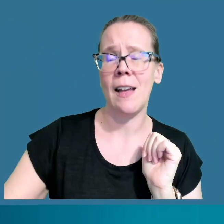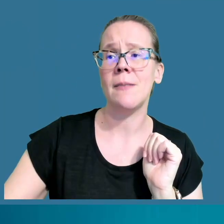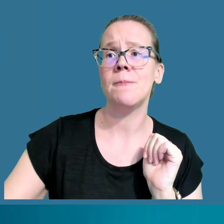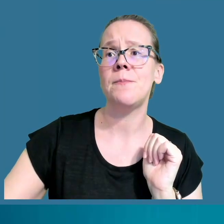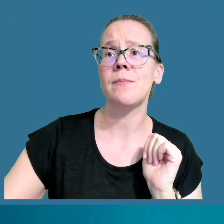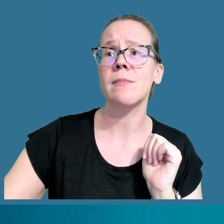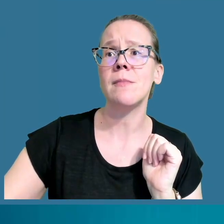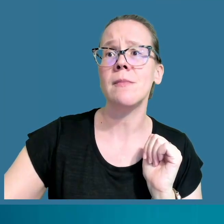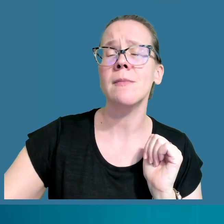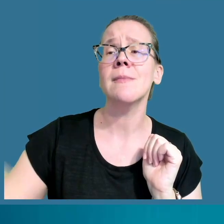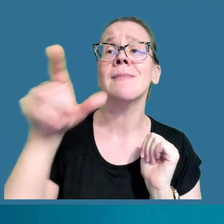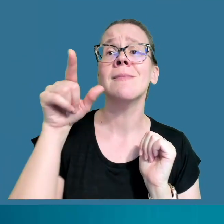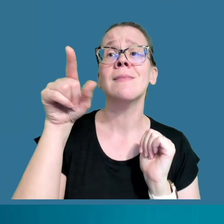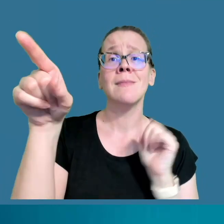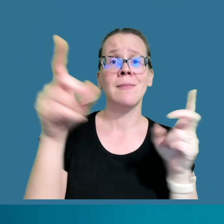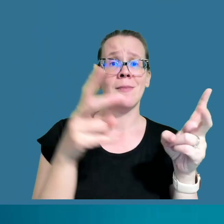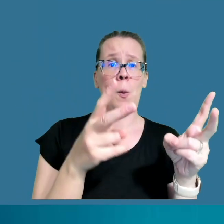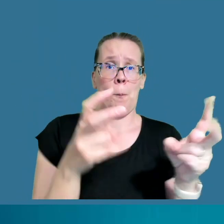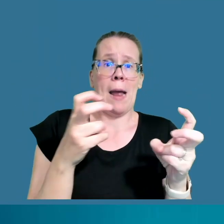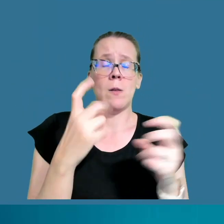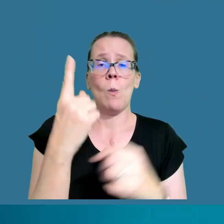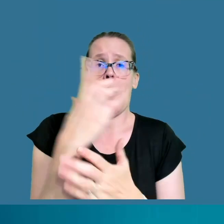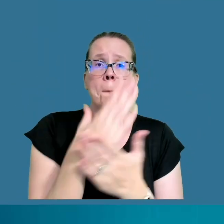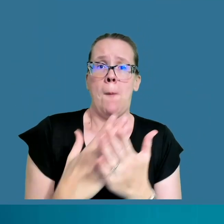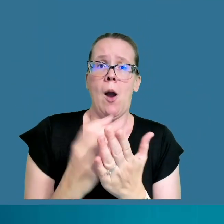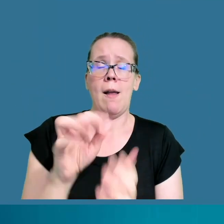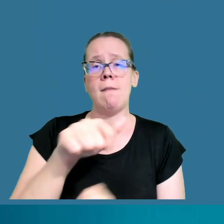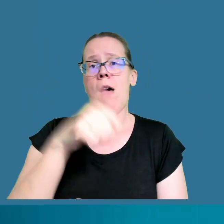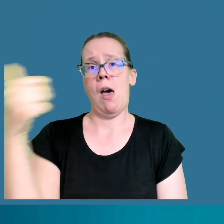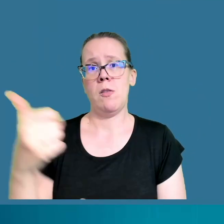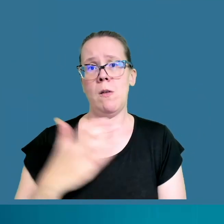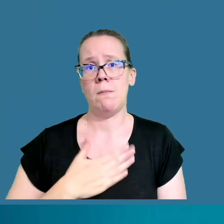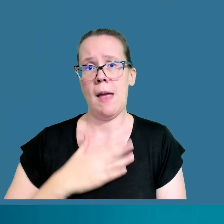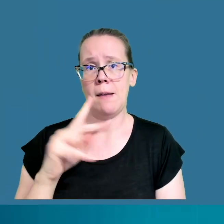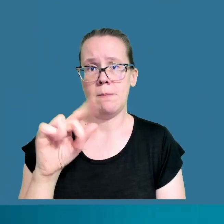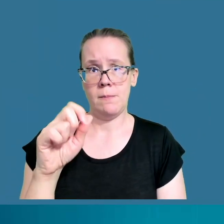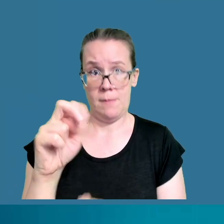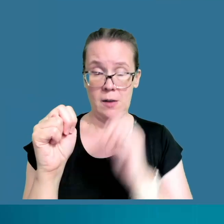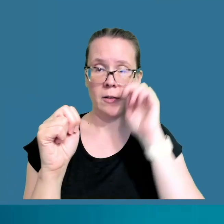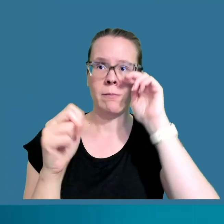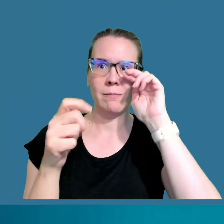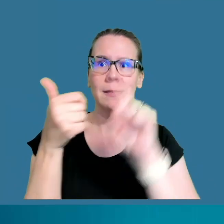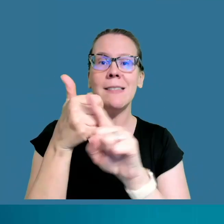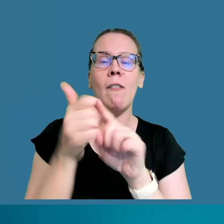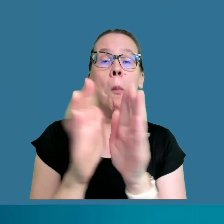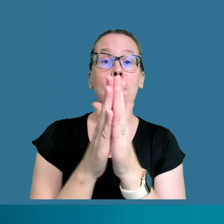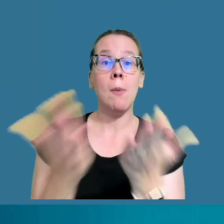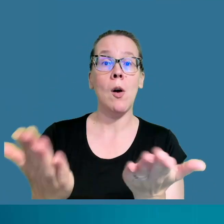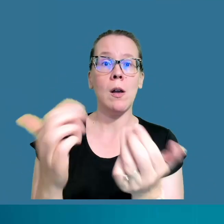and it's also easier to identify which stitching lines you want to extend into the seam allowance.